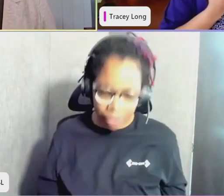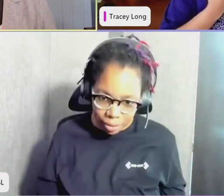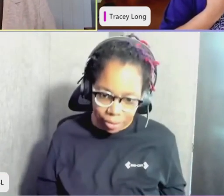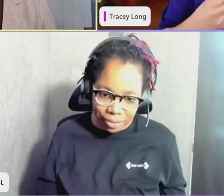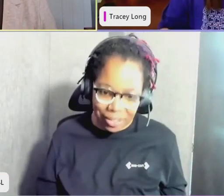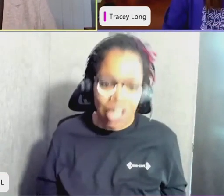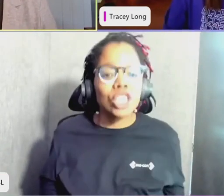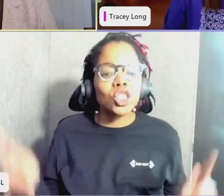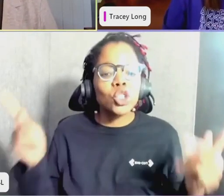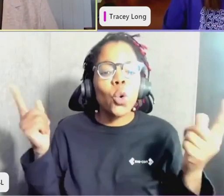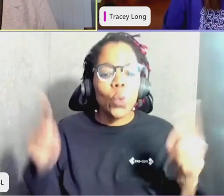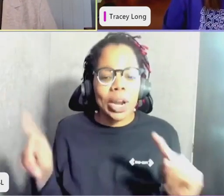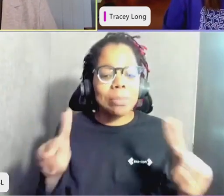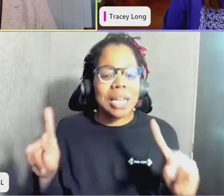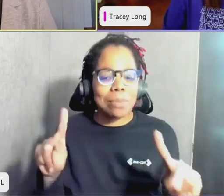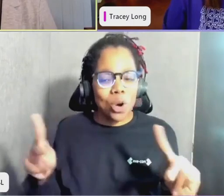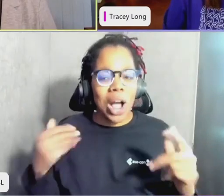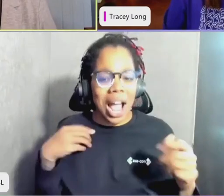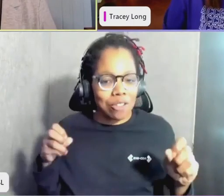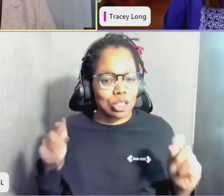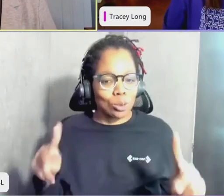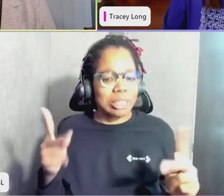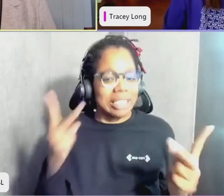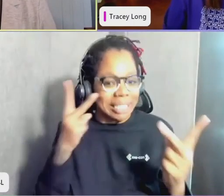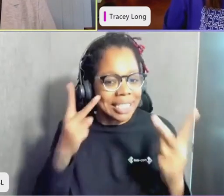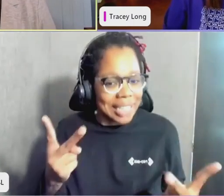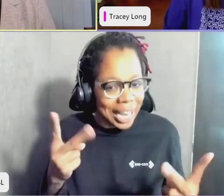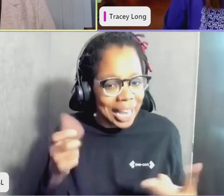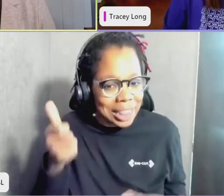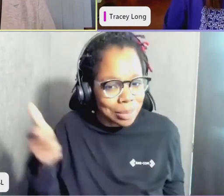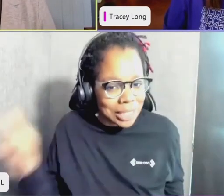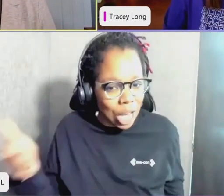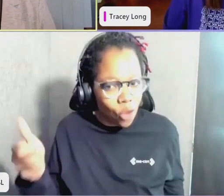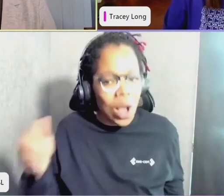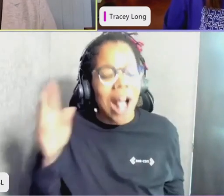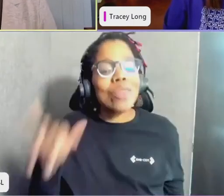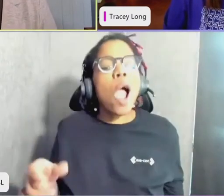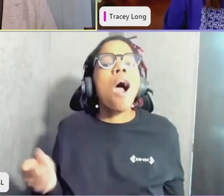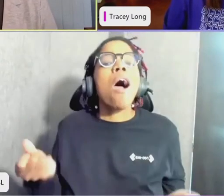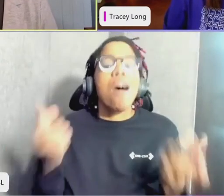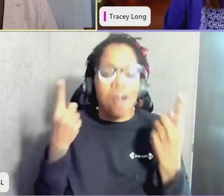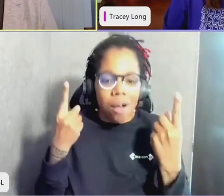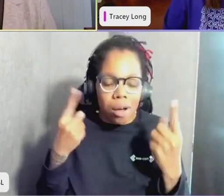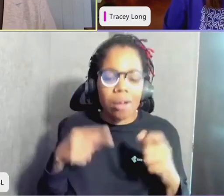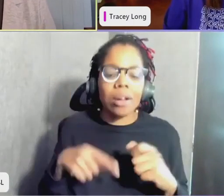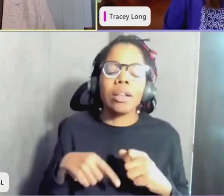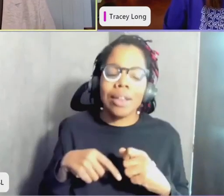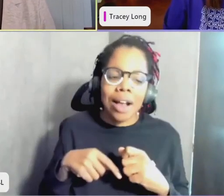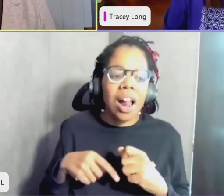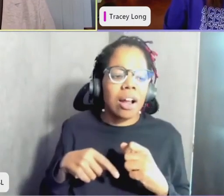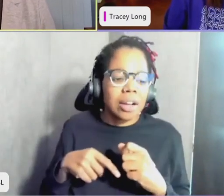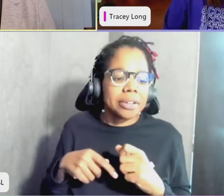saying wait a minute, this might mean that what we call our assisted voters could vote on their own. When people are